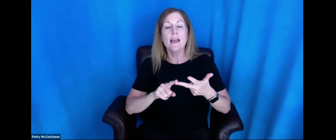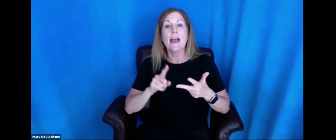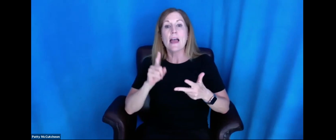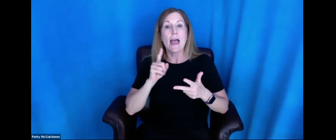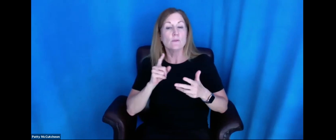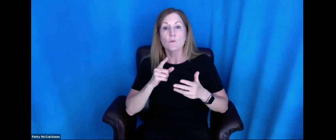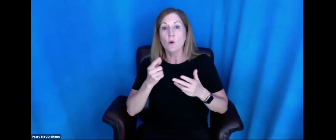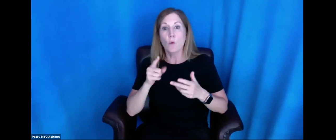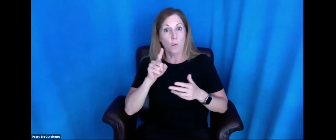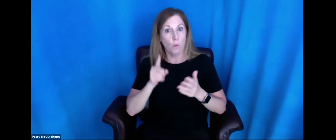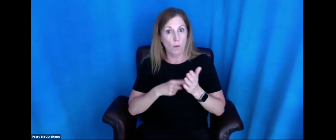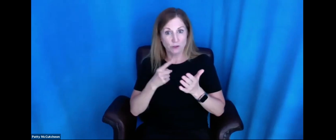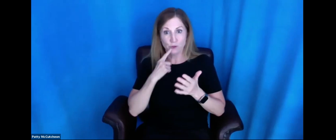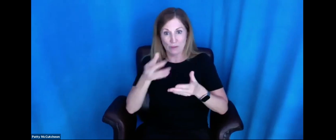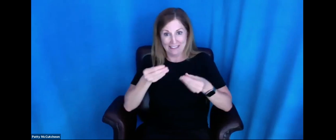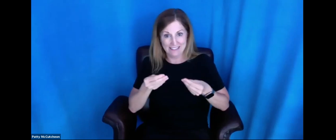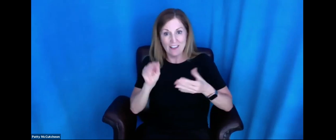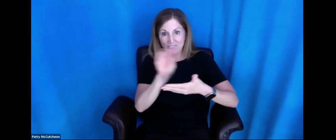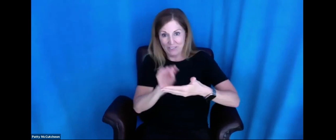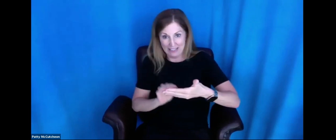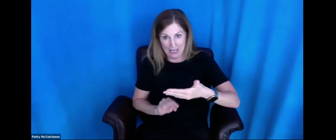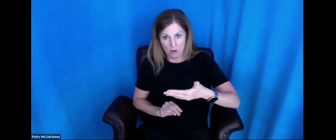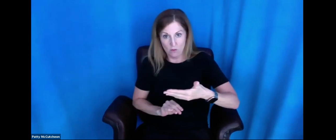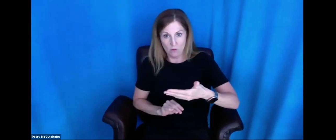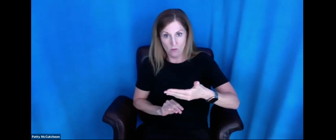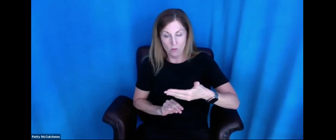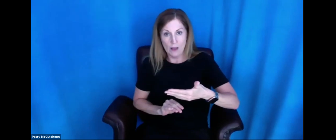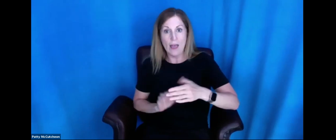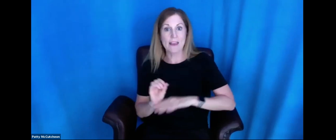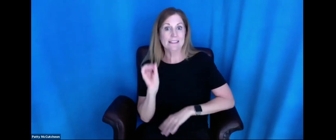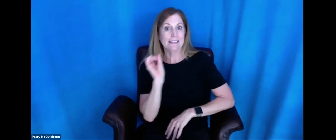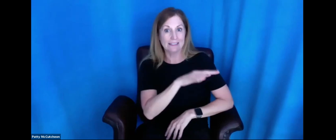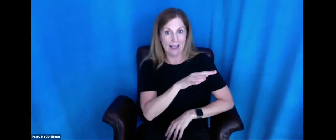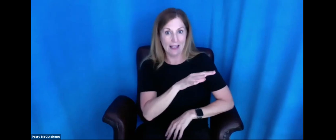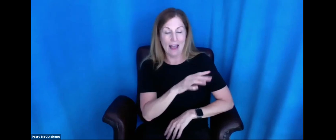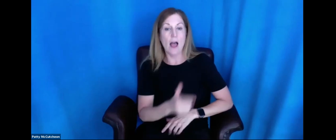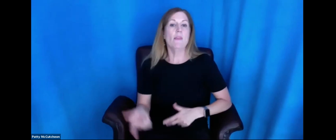How do you get it back? And then Emily will talk about what does the county